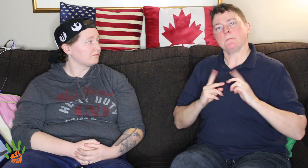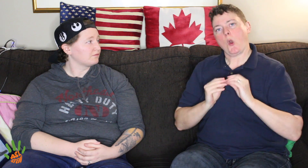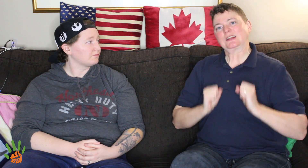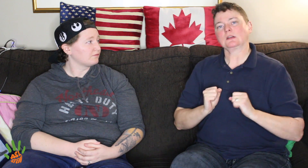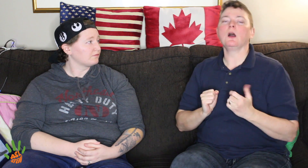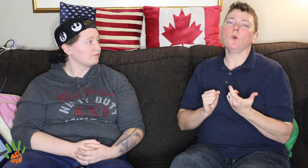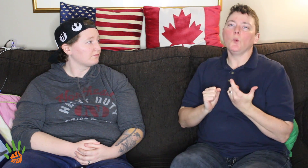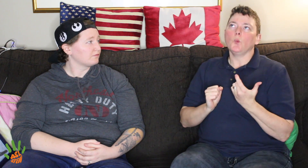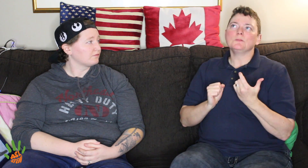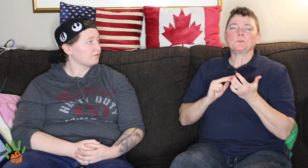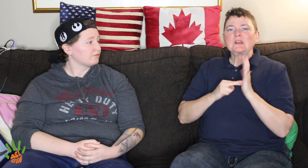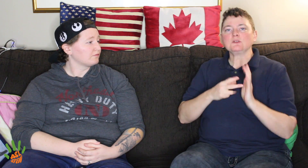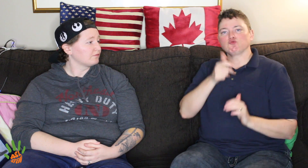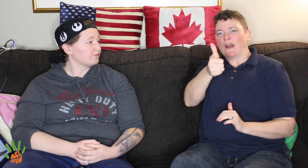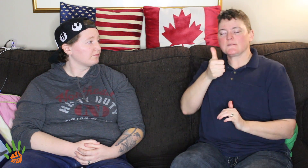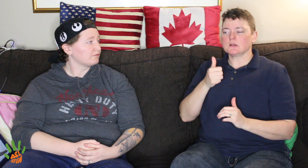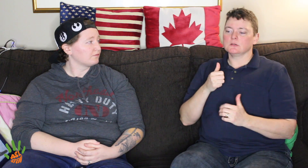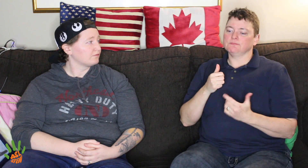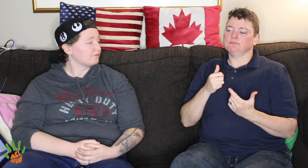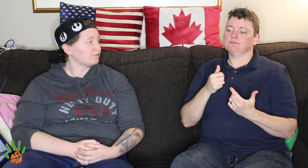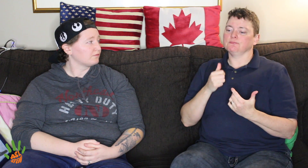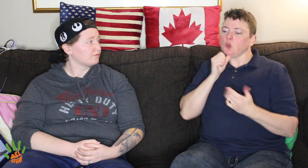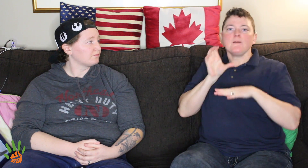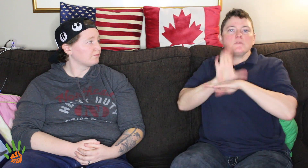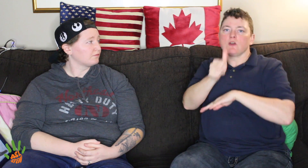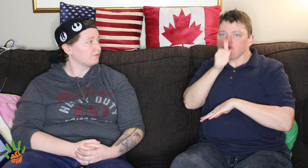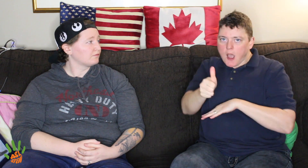So be strong about that and be yourself.